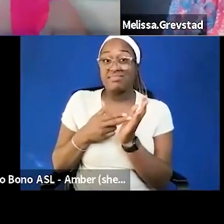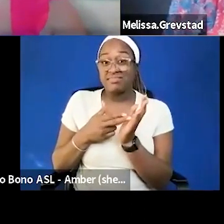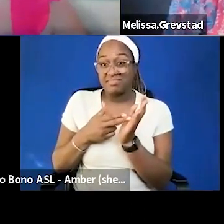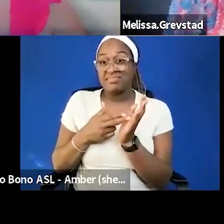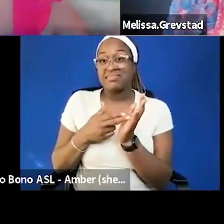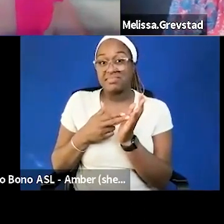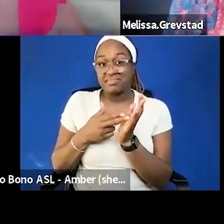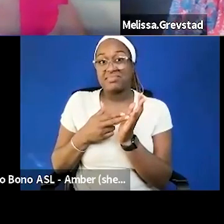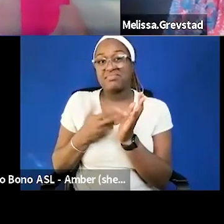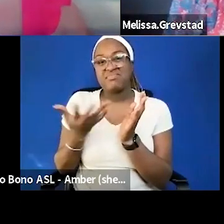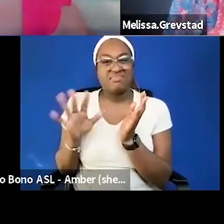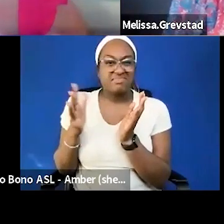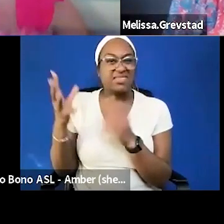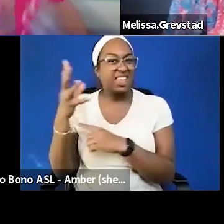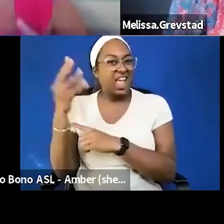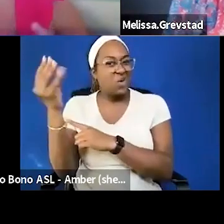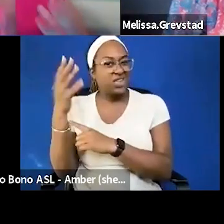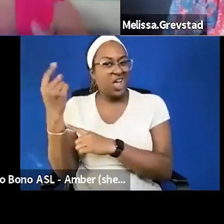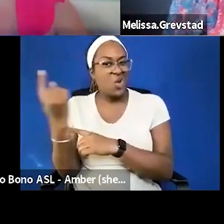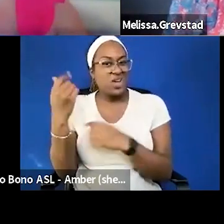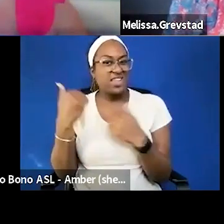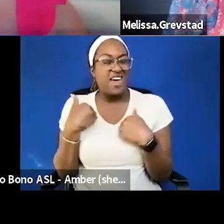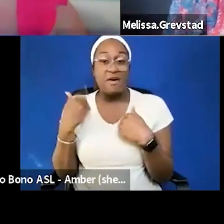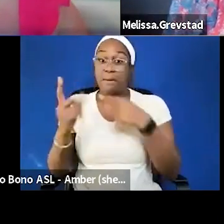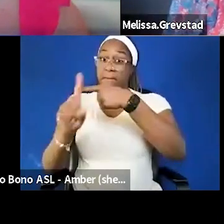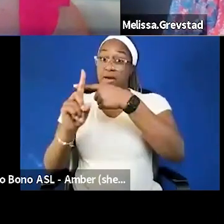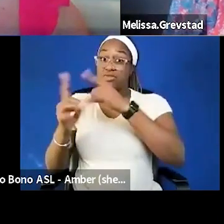you know, kind of being on the outside. I've always had such a positive relationship with the brand.